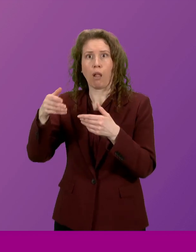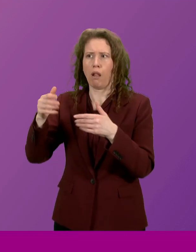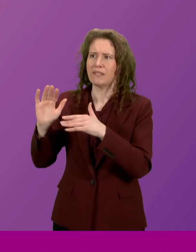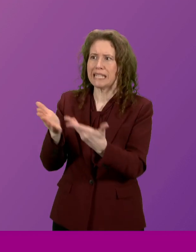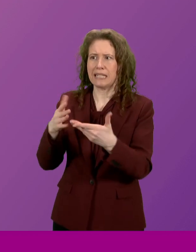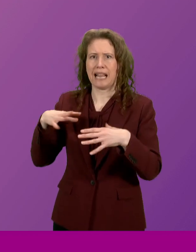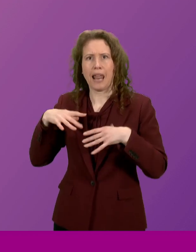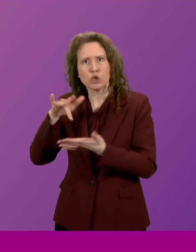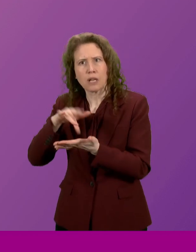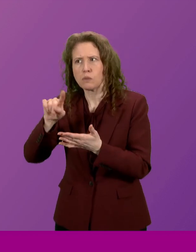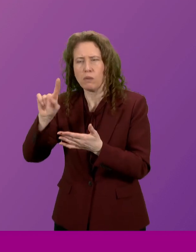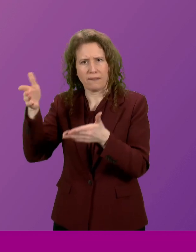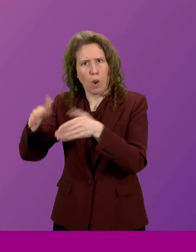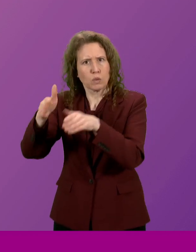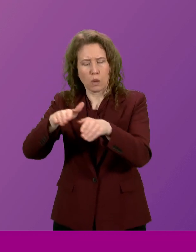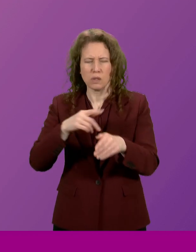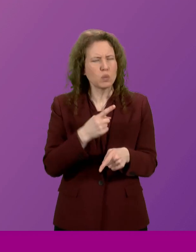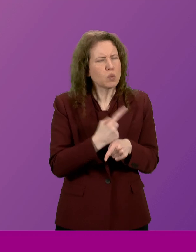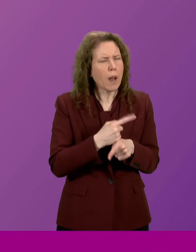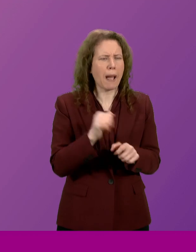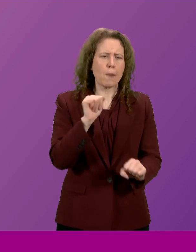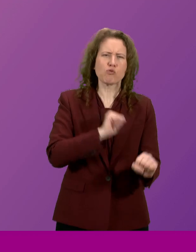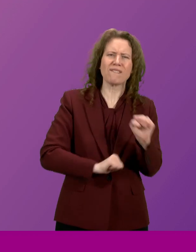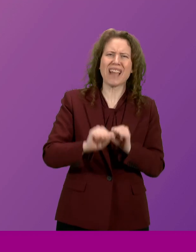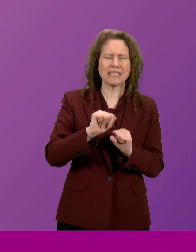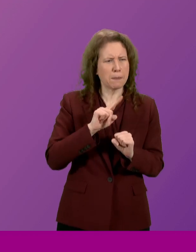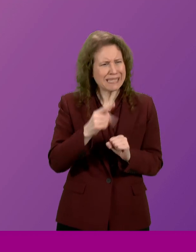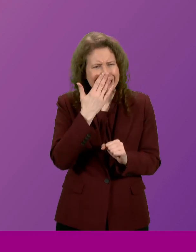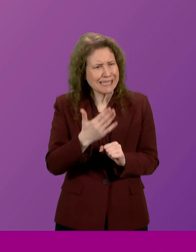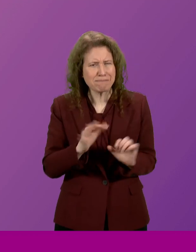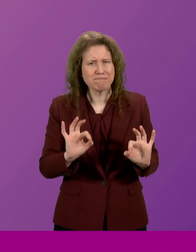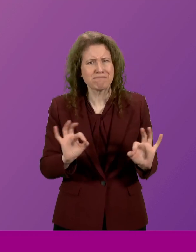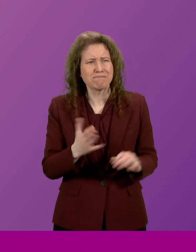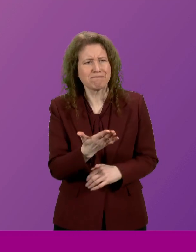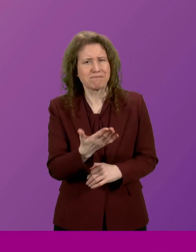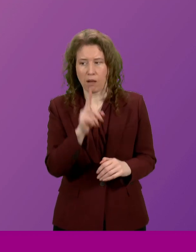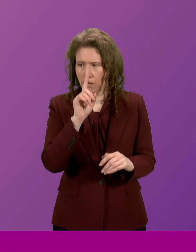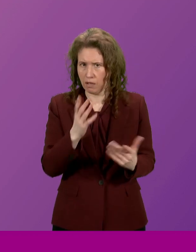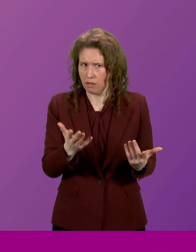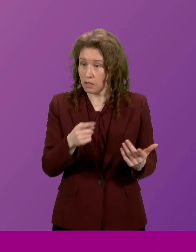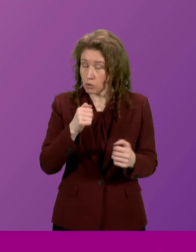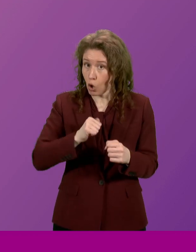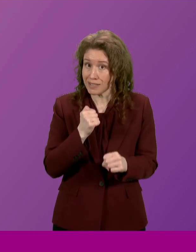There is much talk of a preventative agenda, but evidence shows that that is little more than empty rhetoric. Does the Scottish Government not realise that,